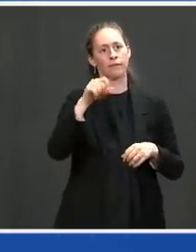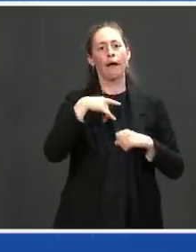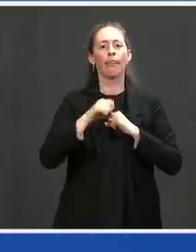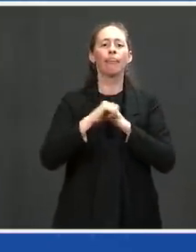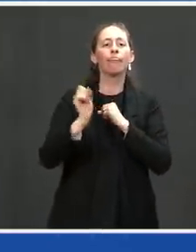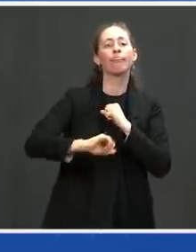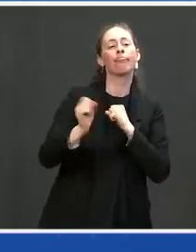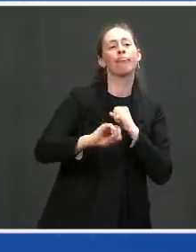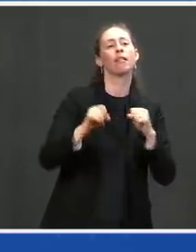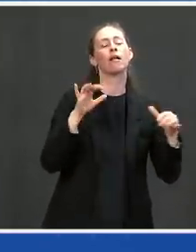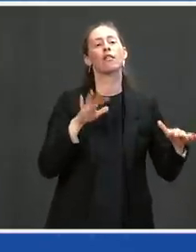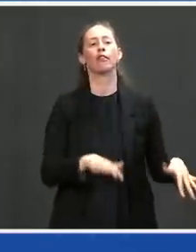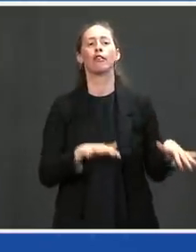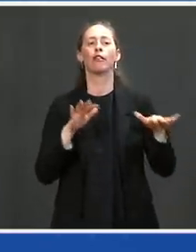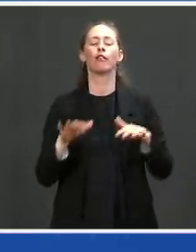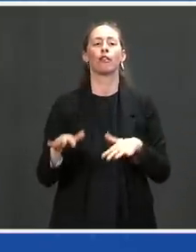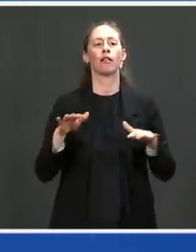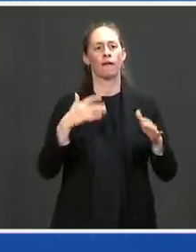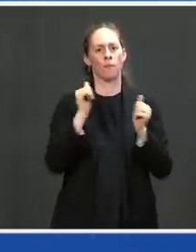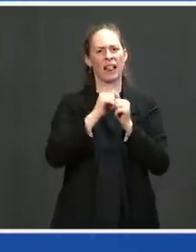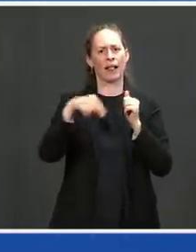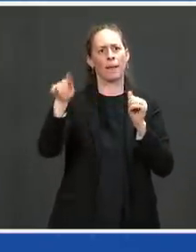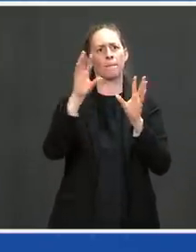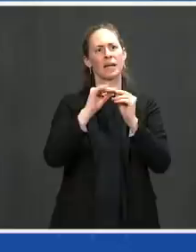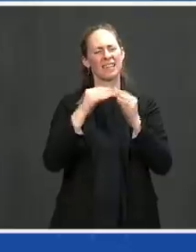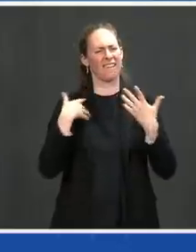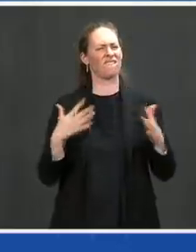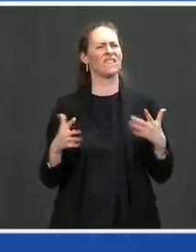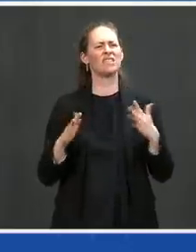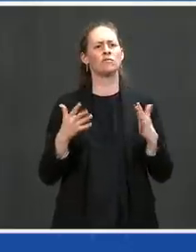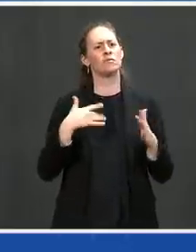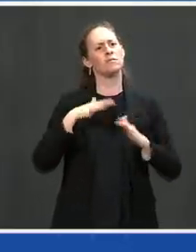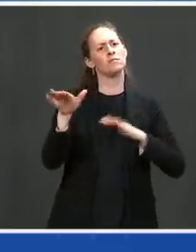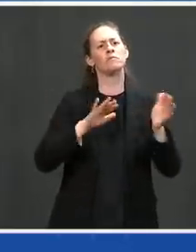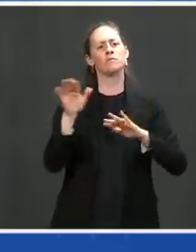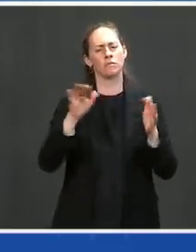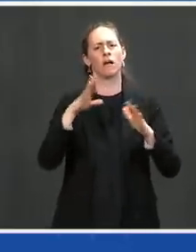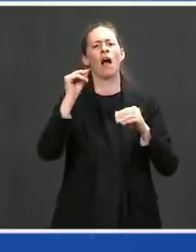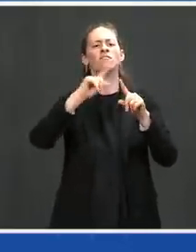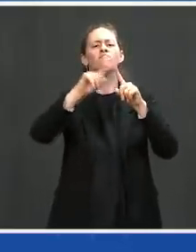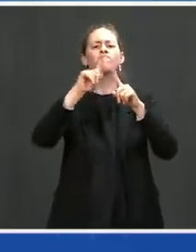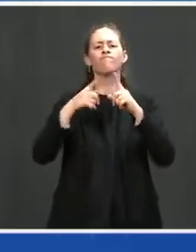and several Cabinet-level officers the other night. We're going to be moving, within the next --